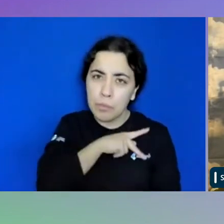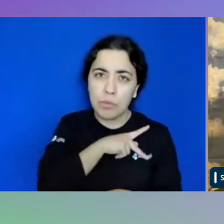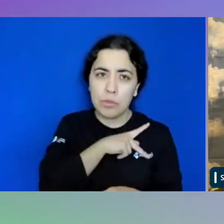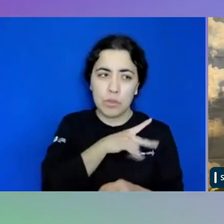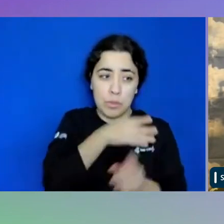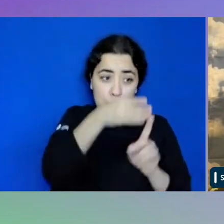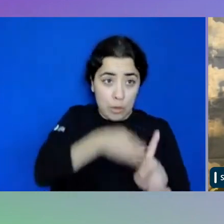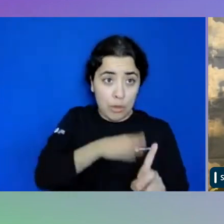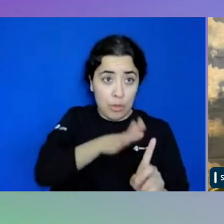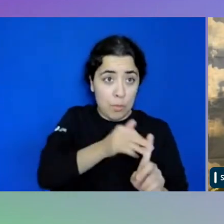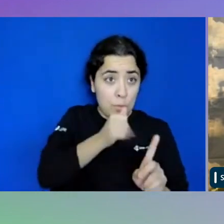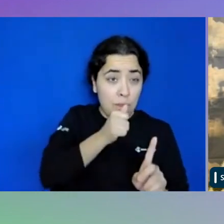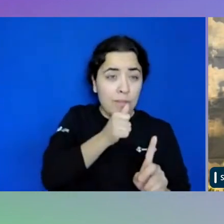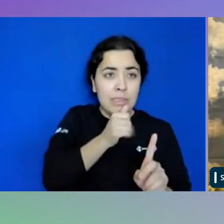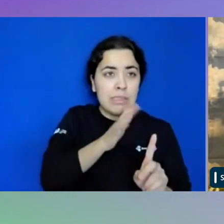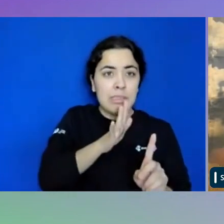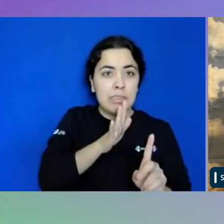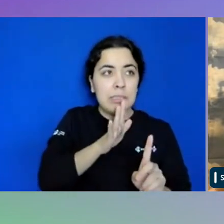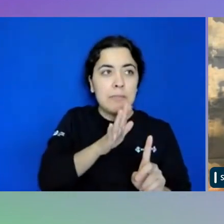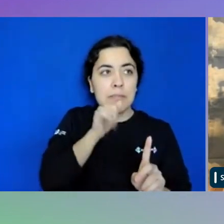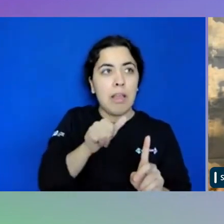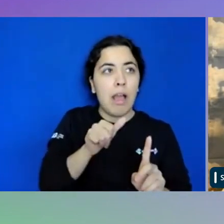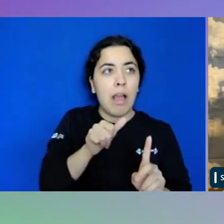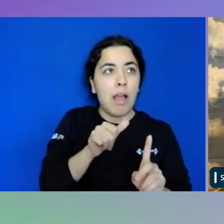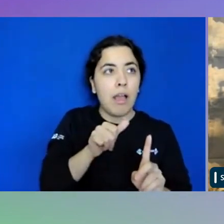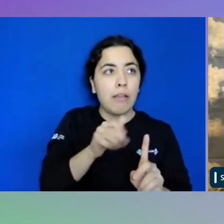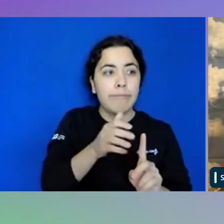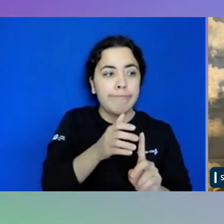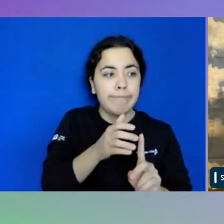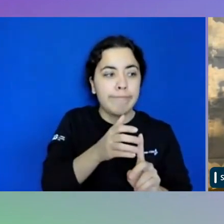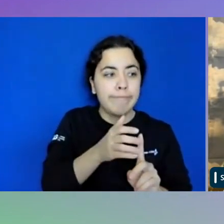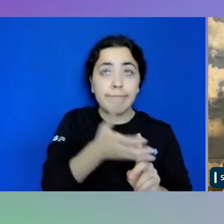and gives you anonymity and aggregate numbers at the end.